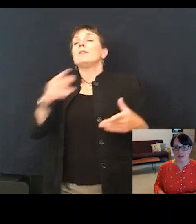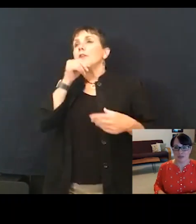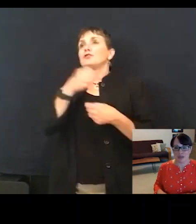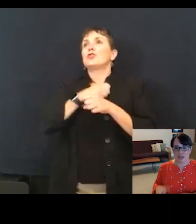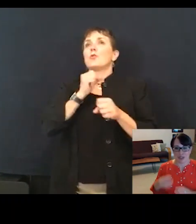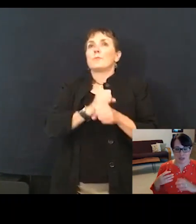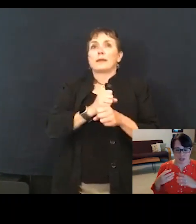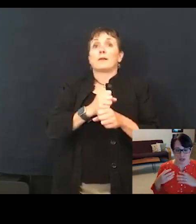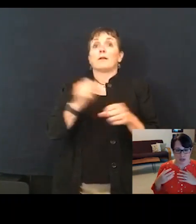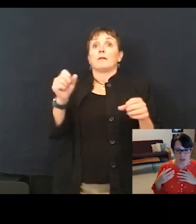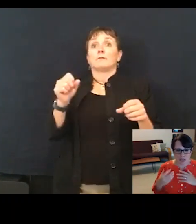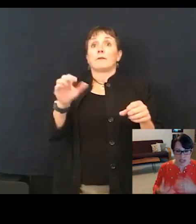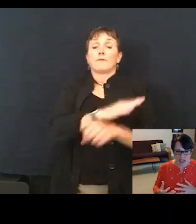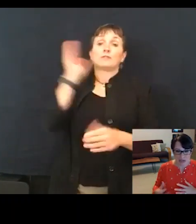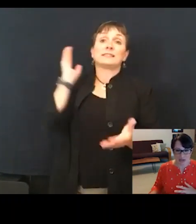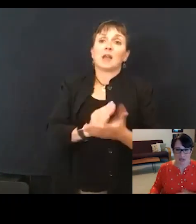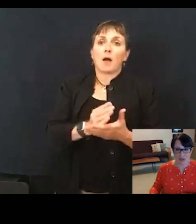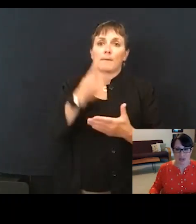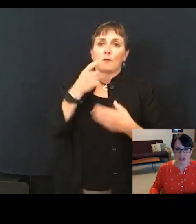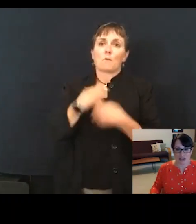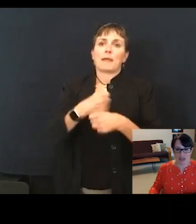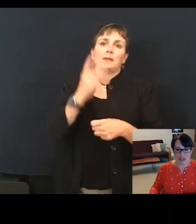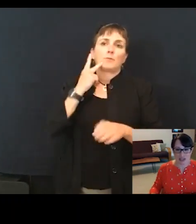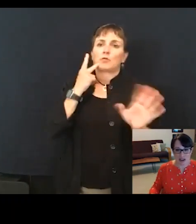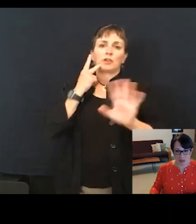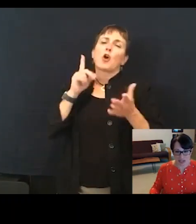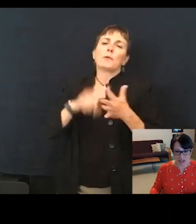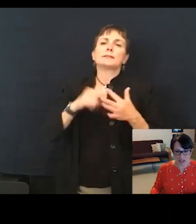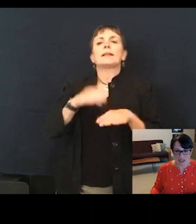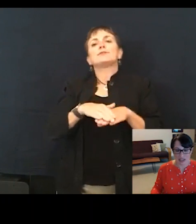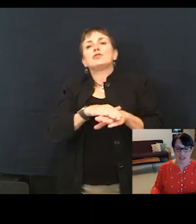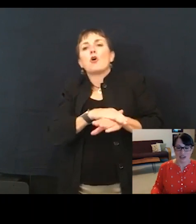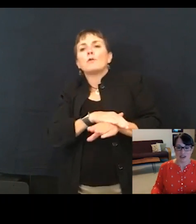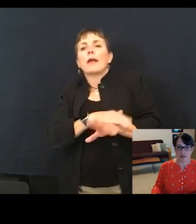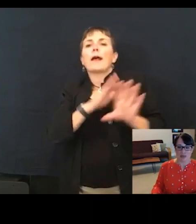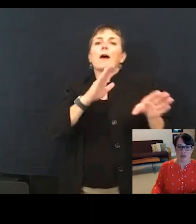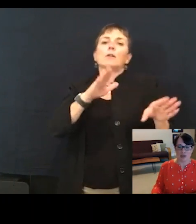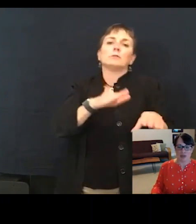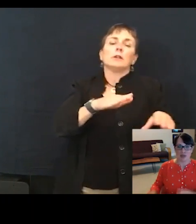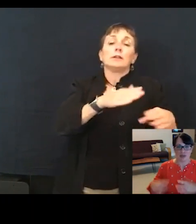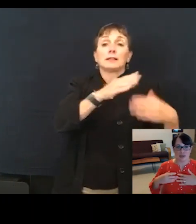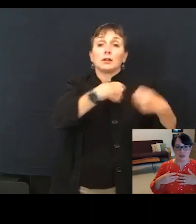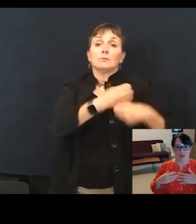But there's the potential that these stop signs could further